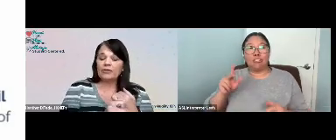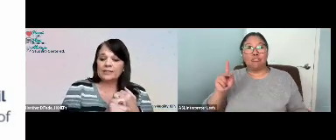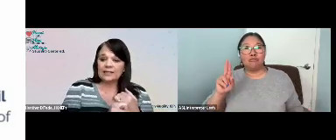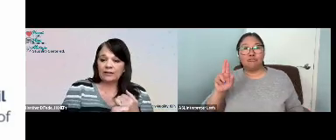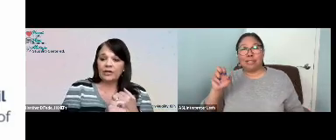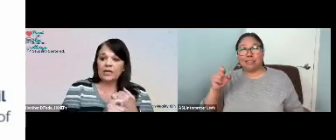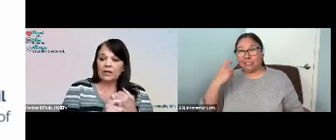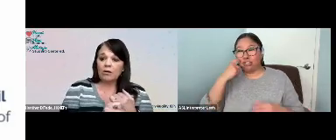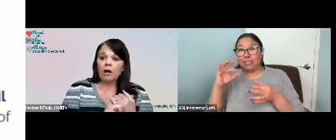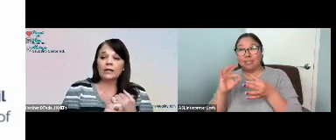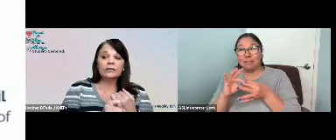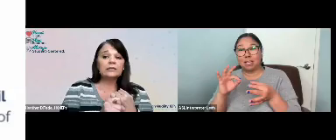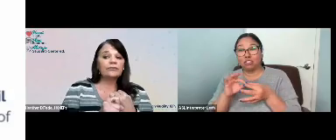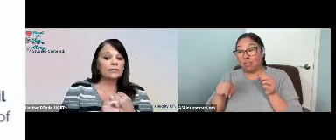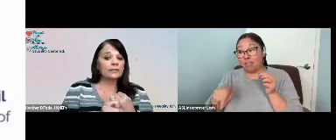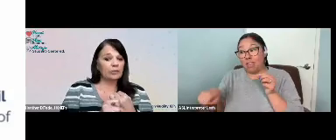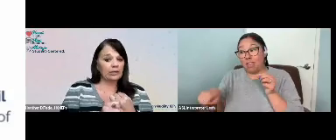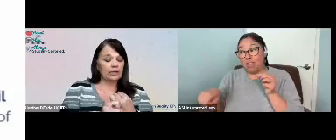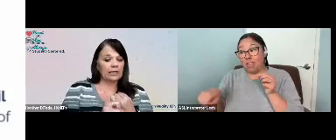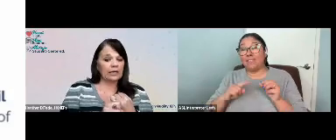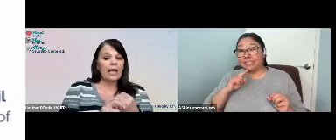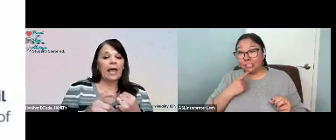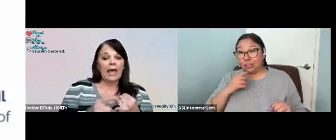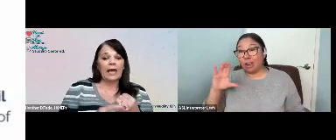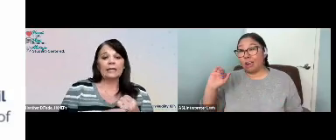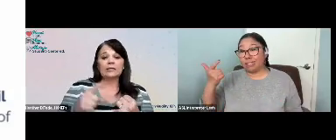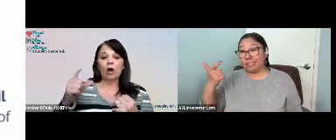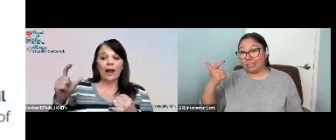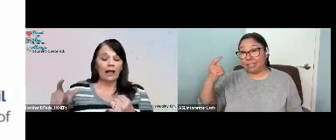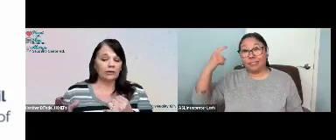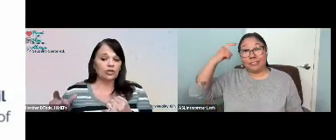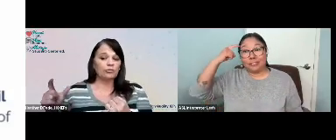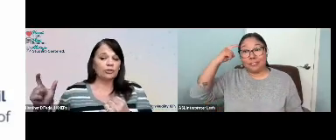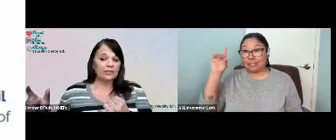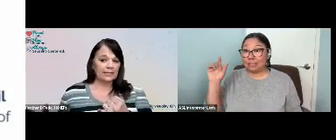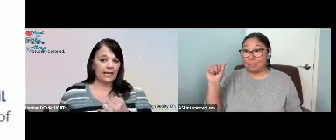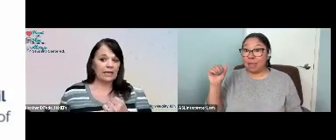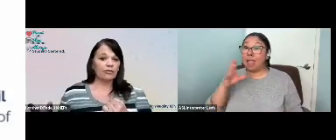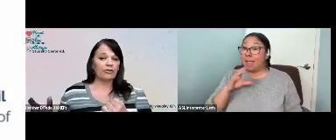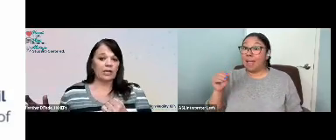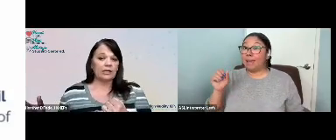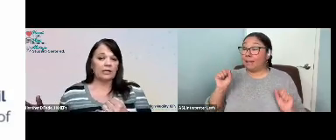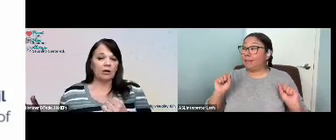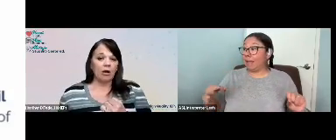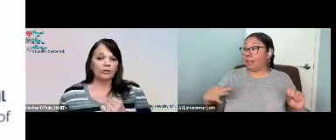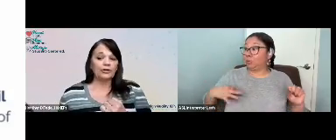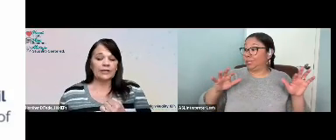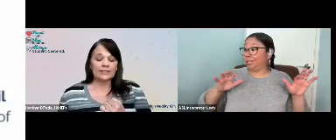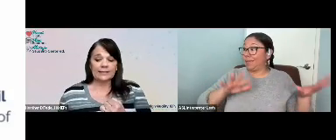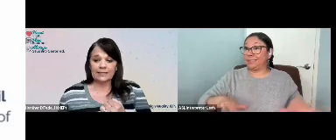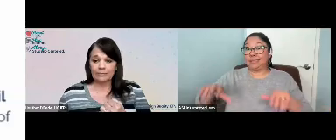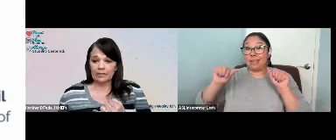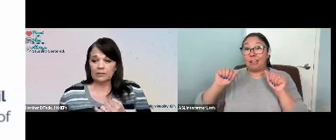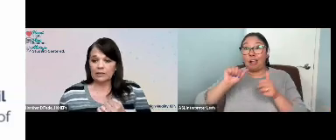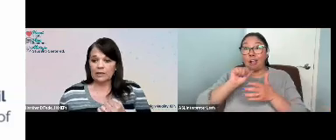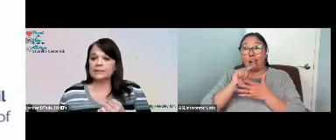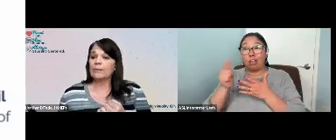they have a significant cognitive disability and are eligible to take the alternate assessment.